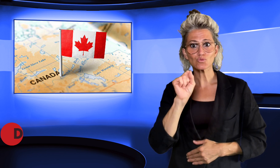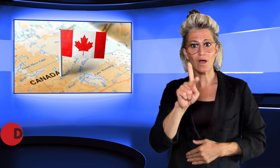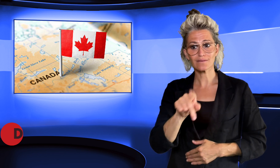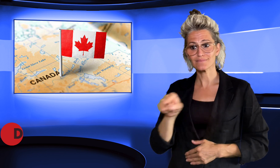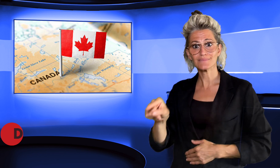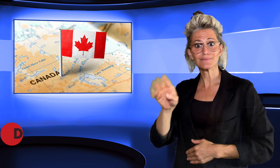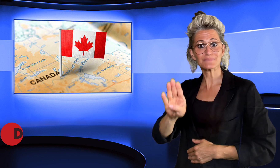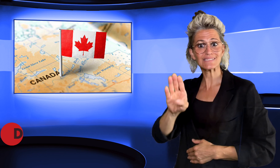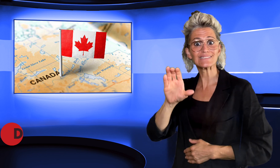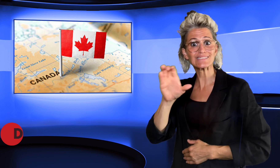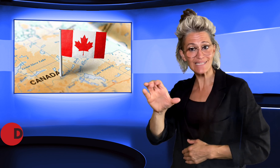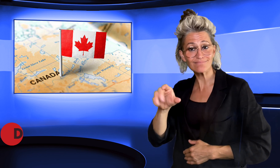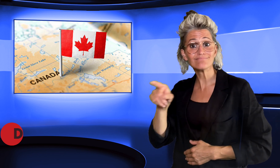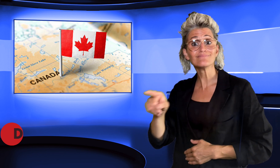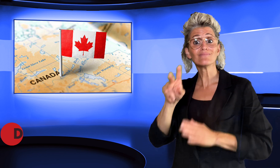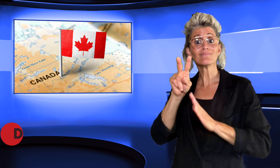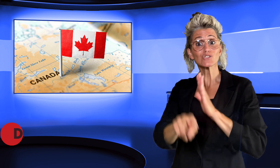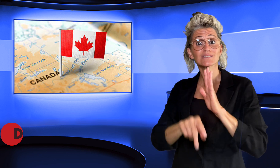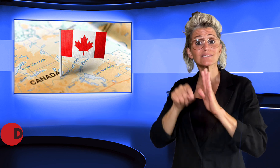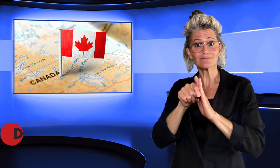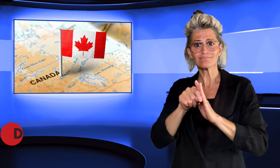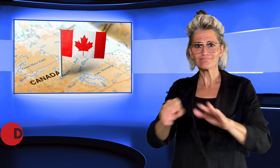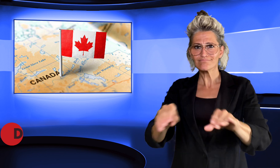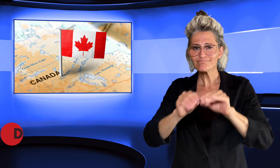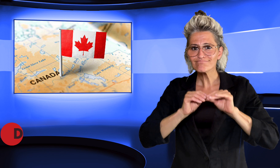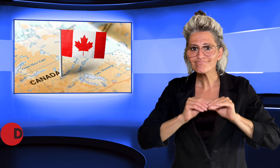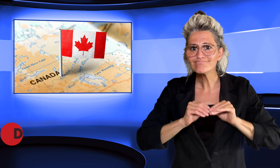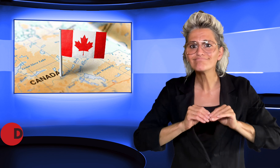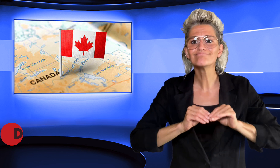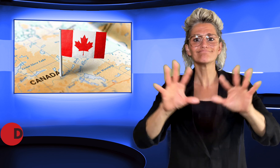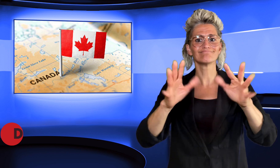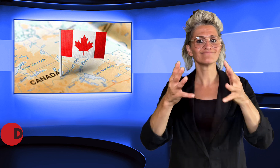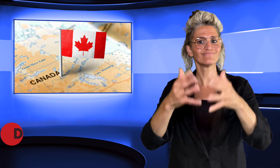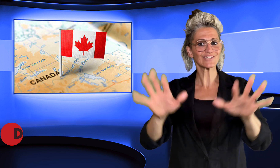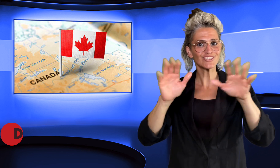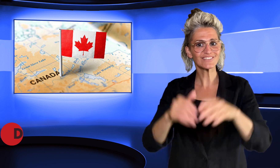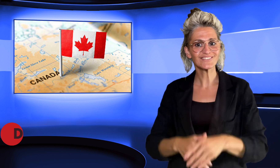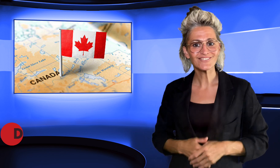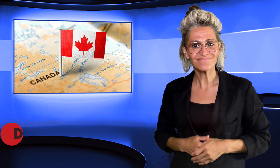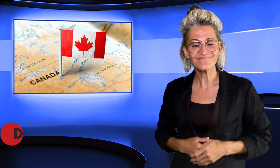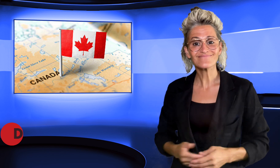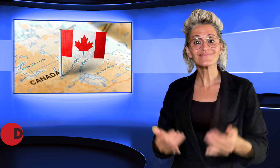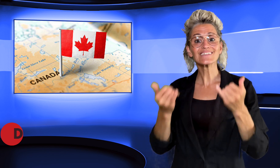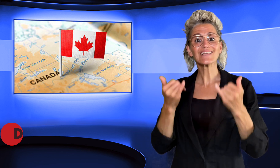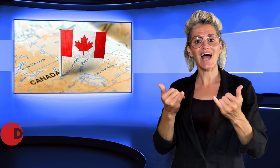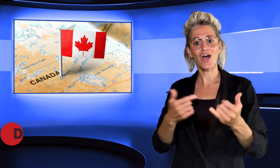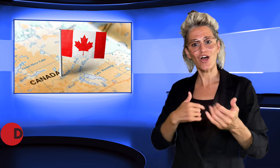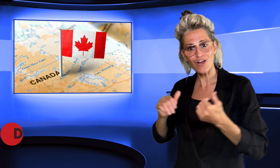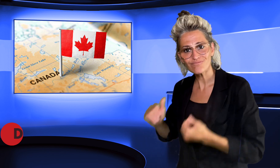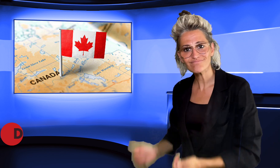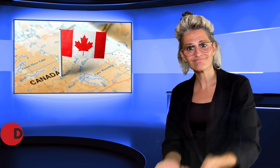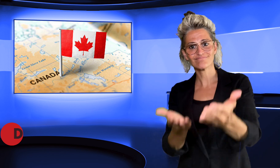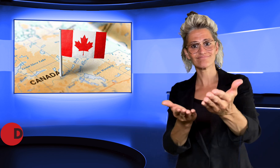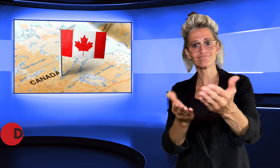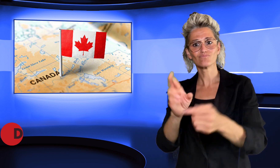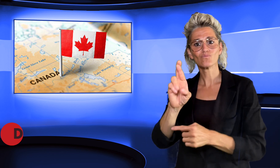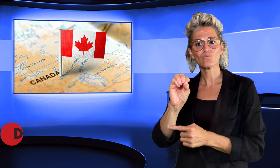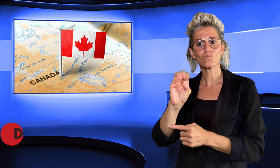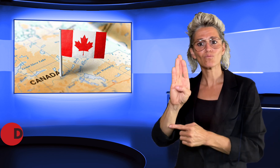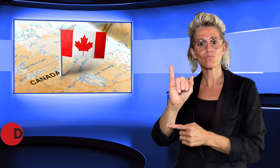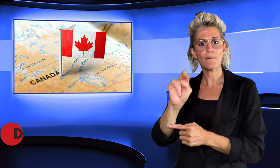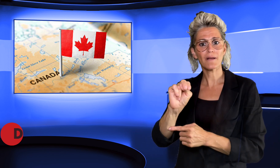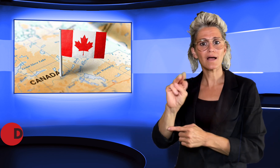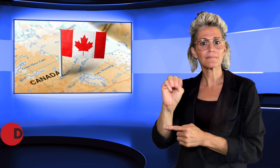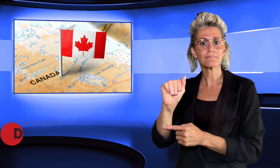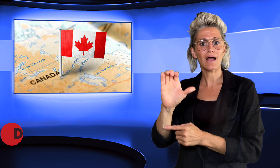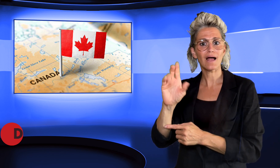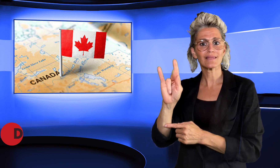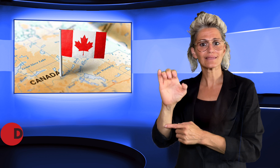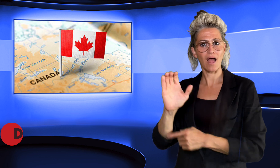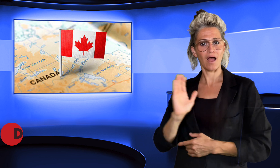Saskatchewan, and British Columbia. I asked Robin Mackie,